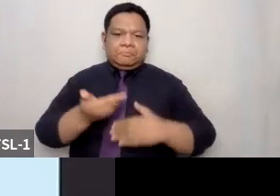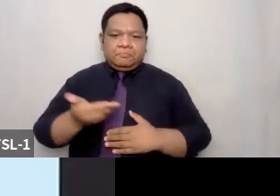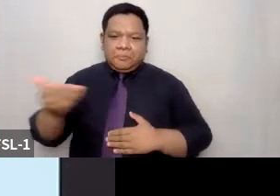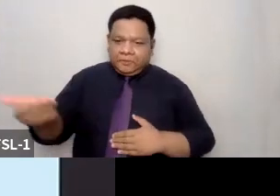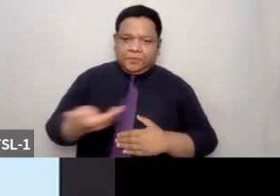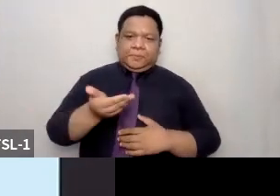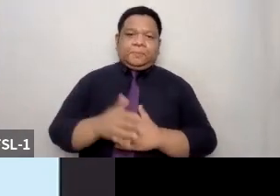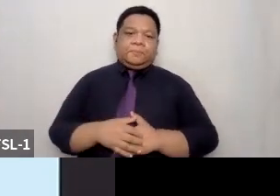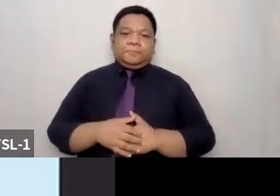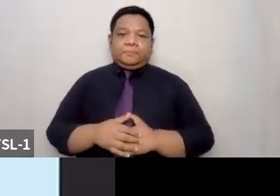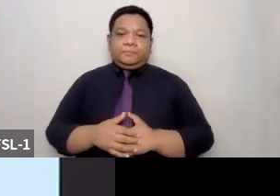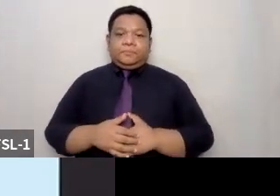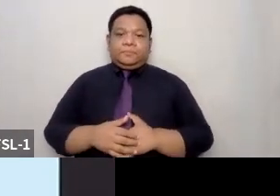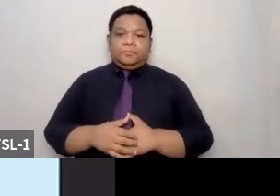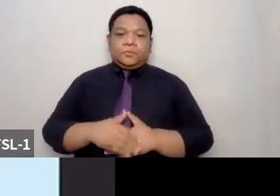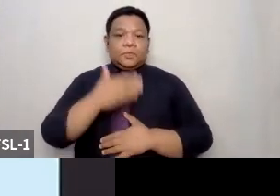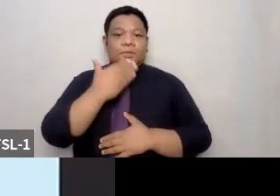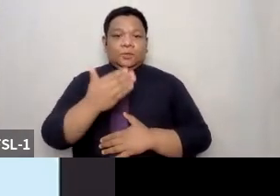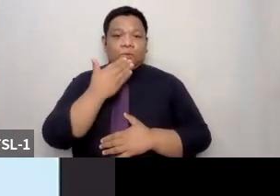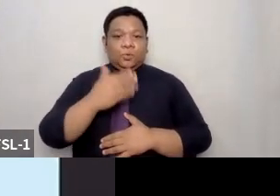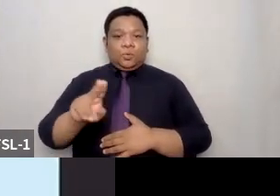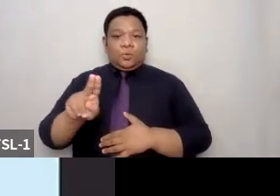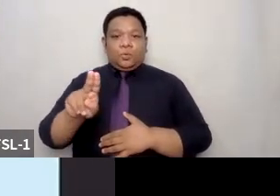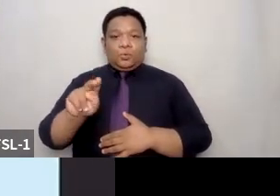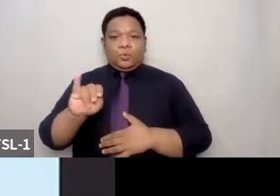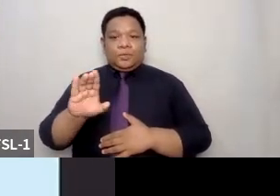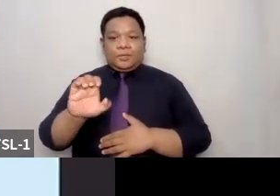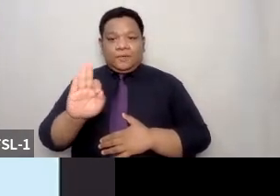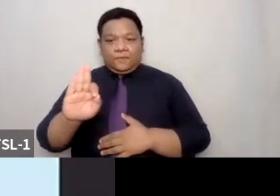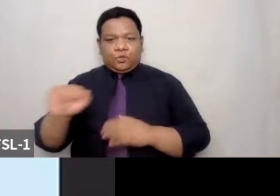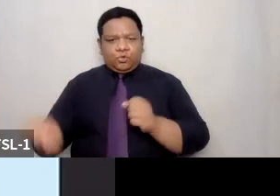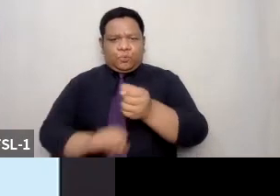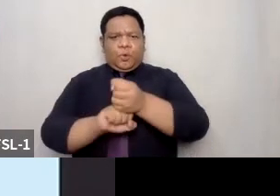And of course, thank you UNICEF for your support, for supporting us in this activity.